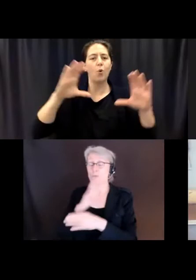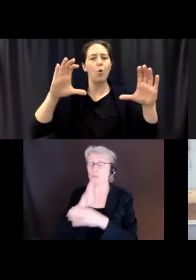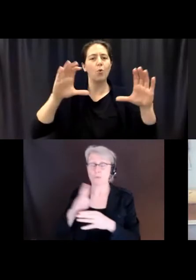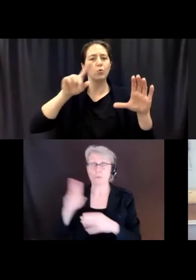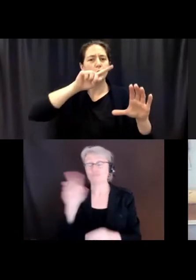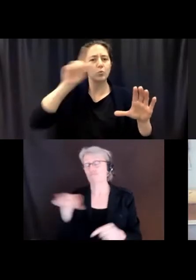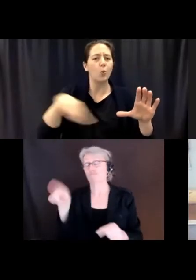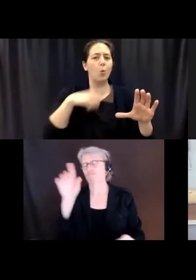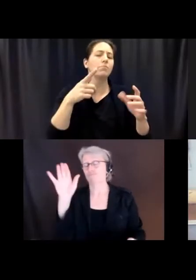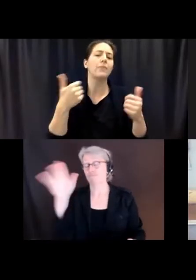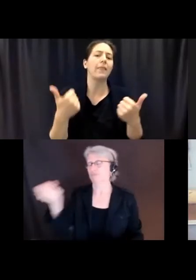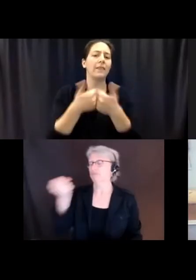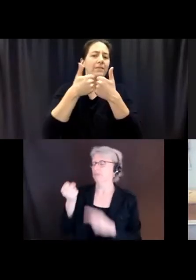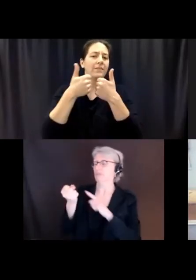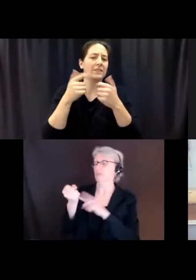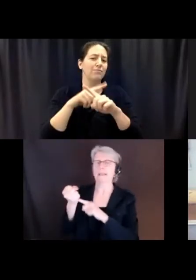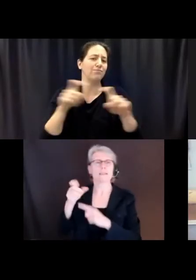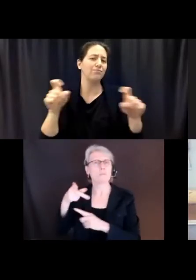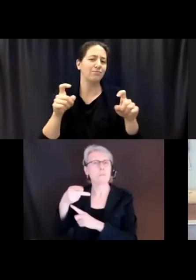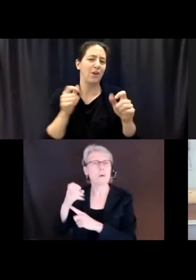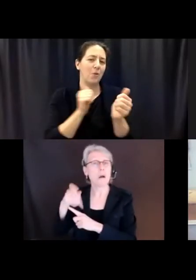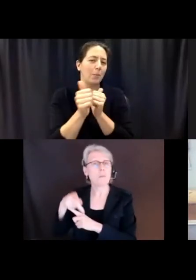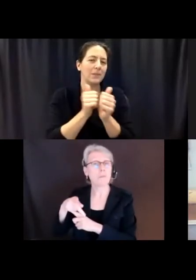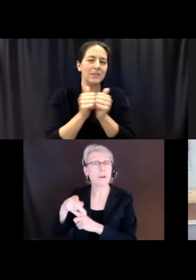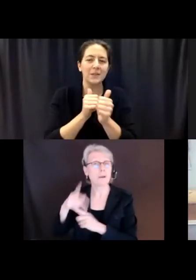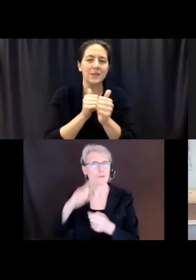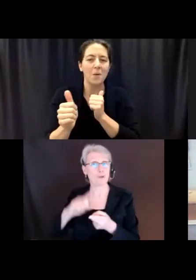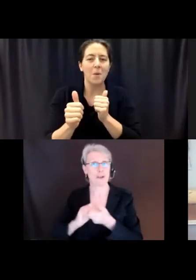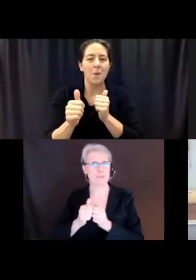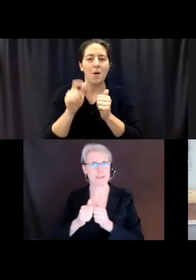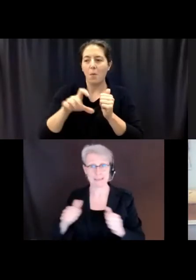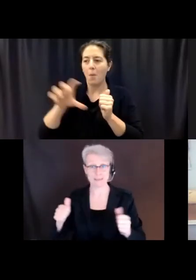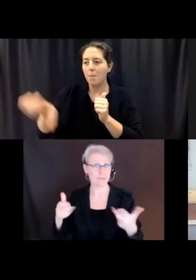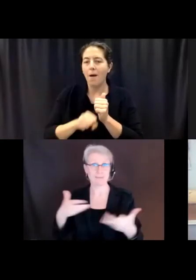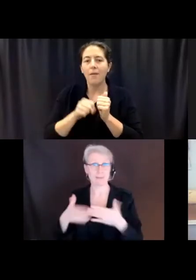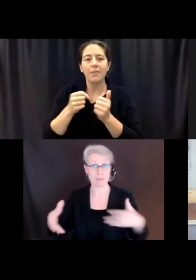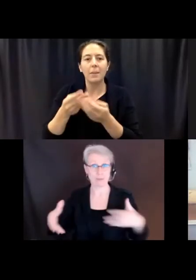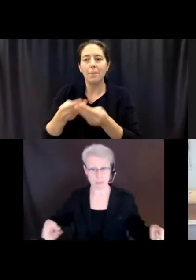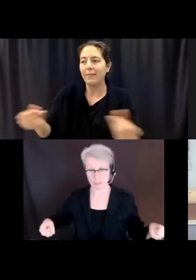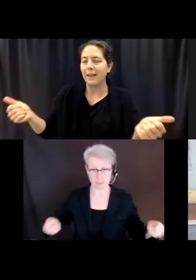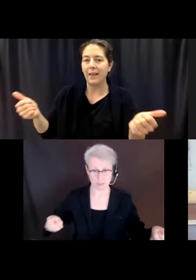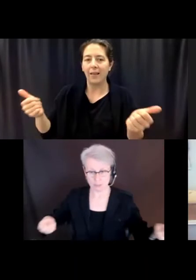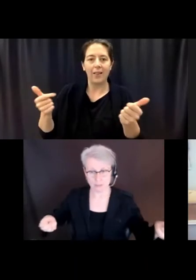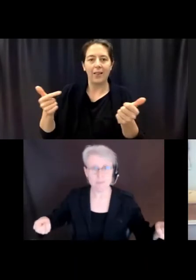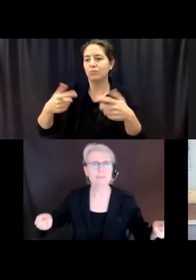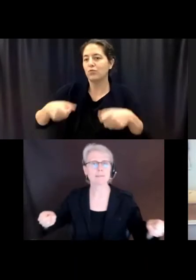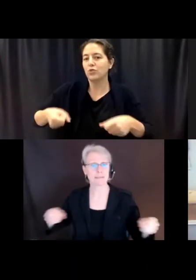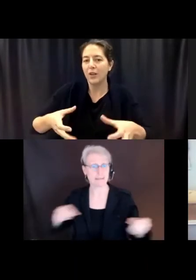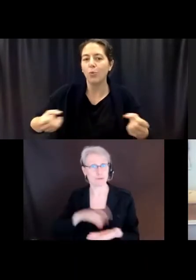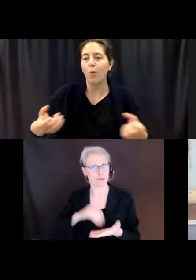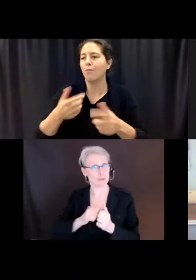A PROP. >> Kristina: THAT IS FANTASTIC. >> Luca: SO THE FUNDS THAT WE RAISE FROM OUR EVENTS